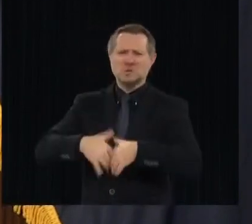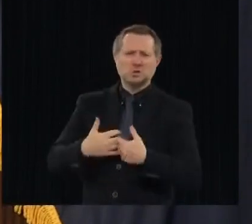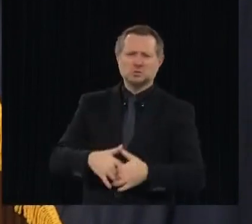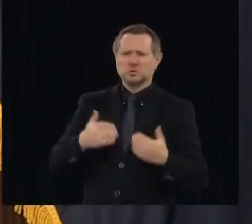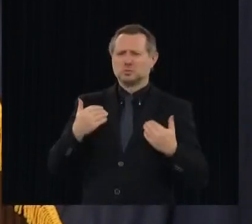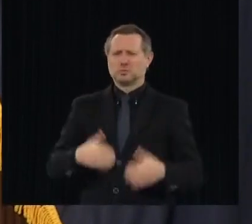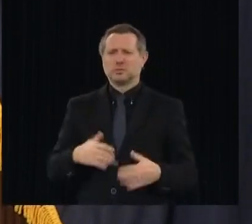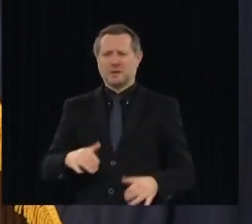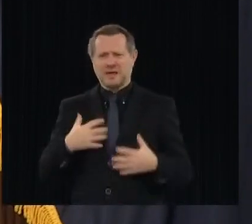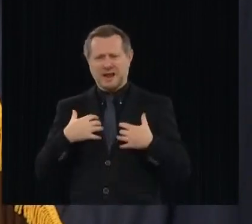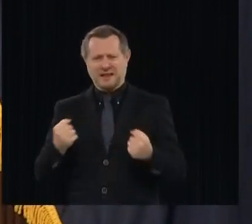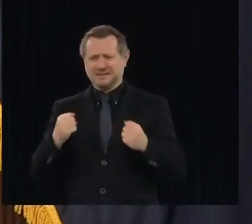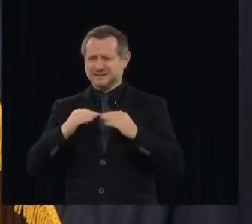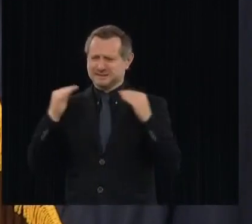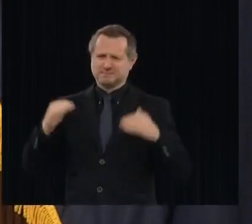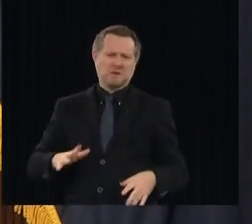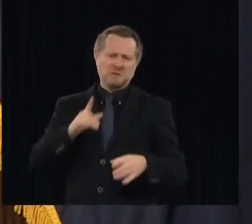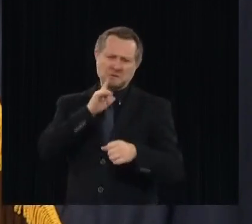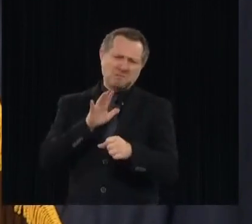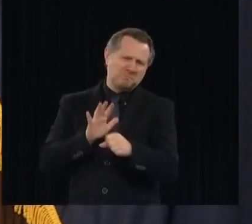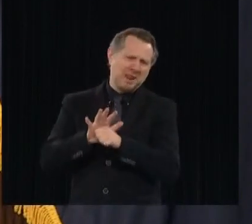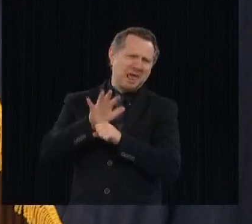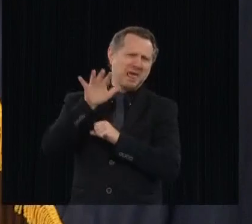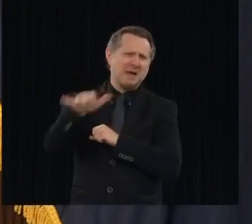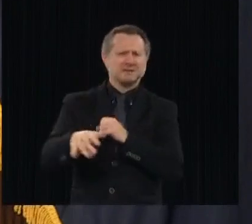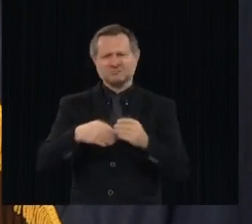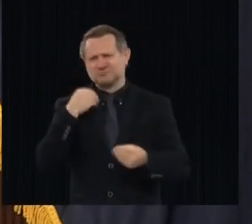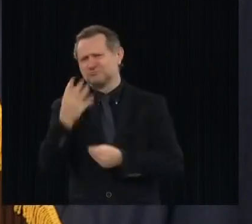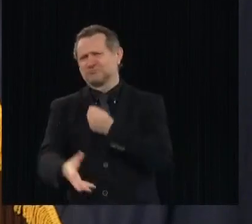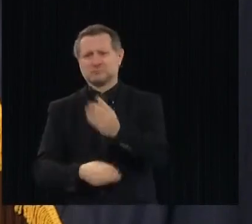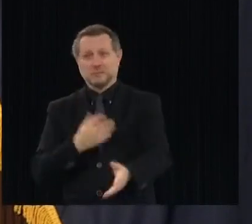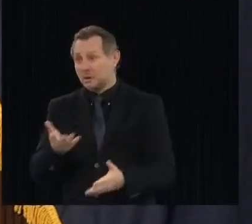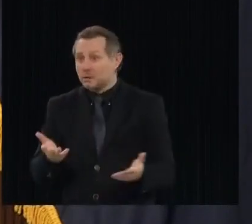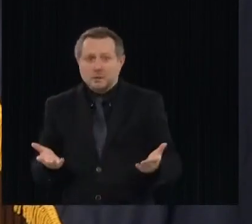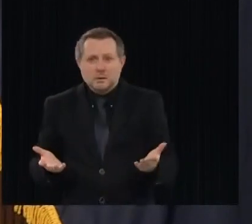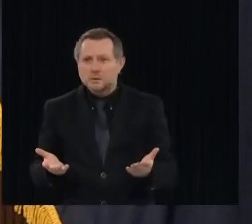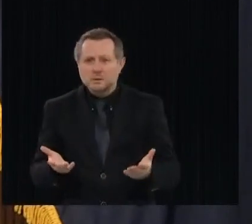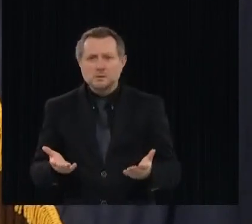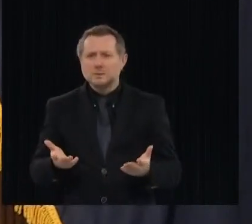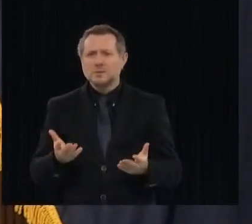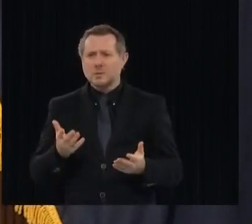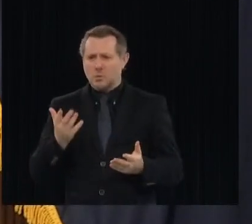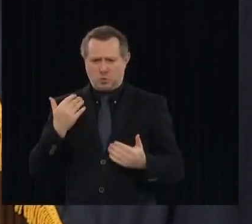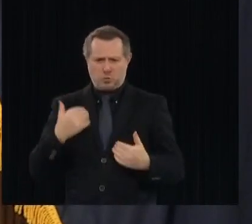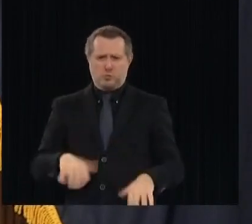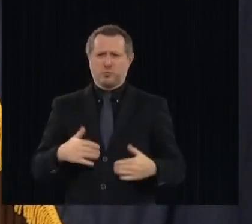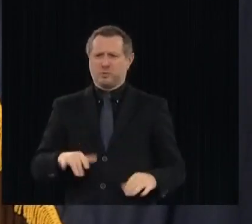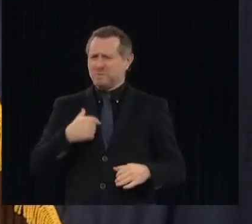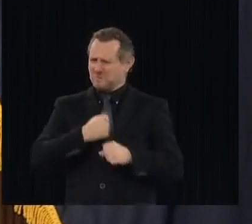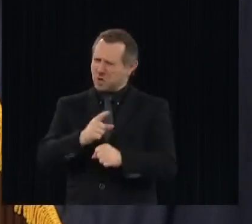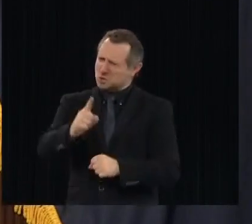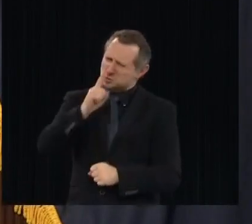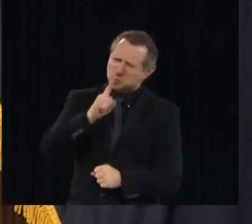EVERY MEDICATION, VENTILATORS, THE HEALTH SYSTEM WANTS TORE